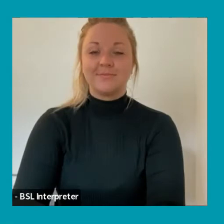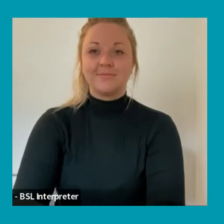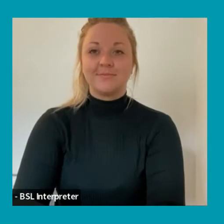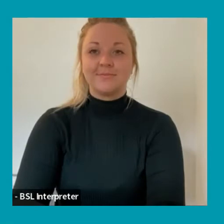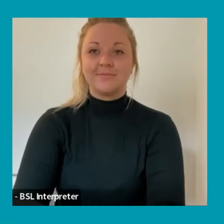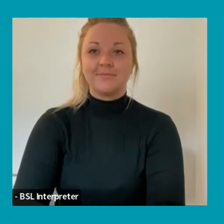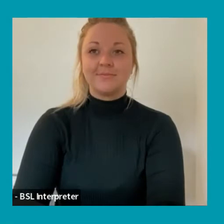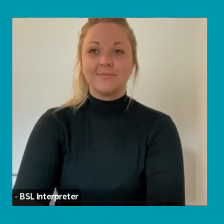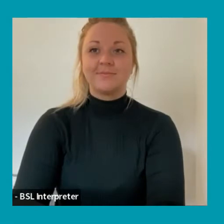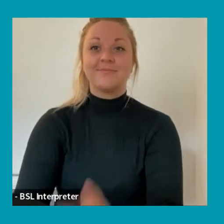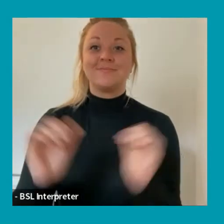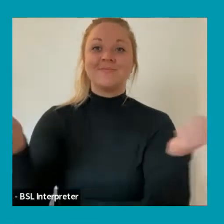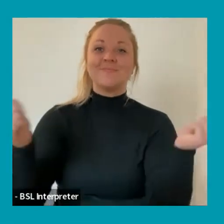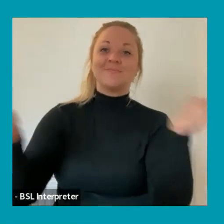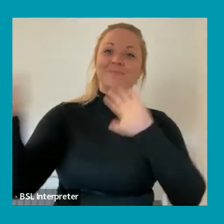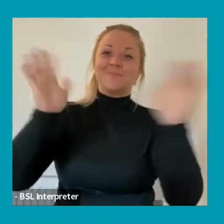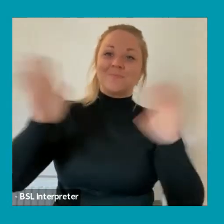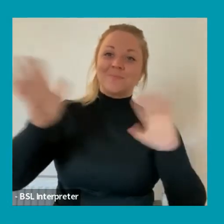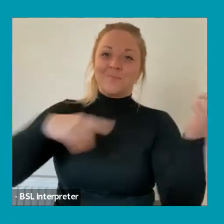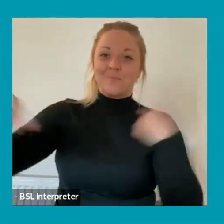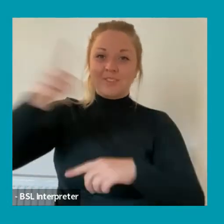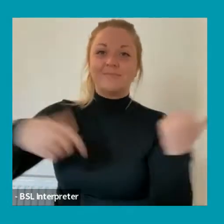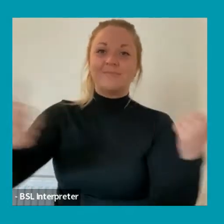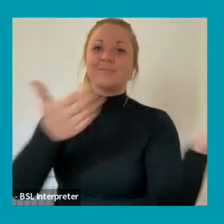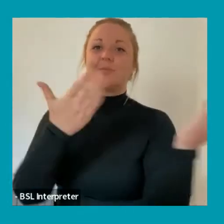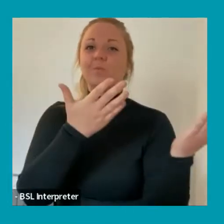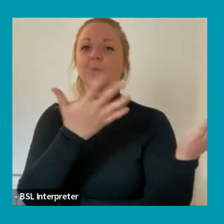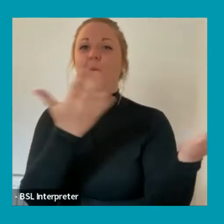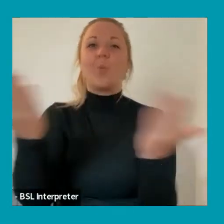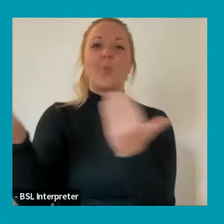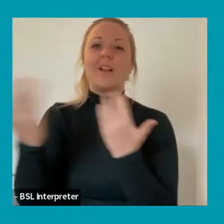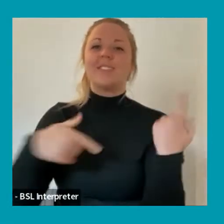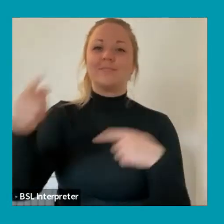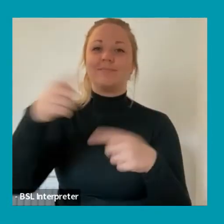Hello everyone. And a very, very warm welcome to Evenbreak Explores.